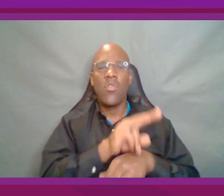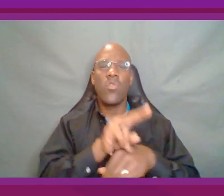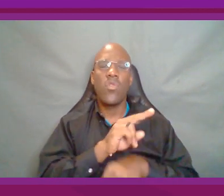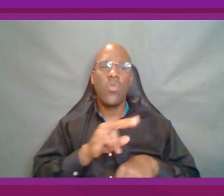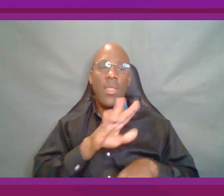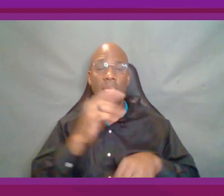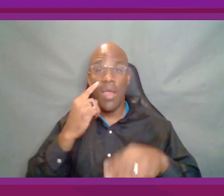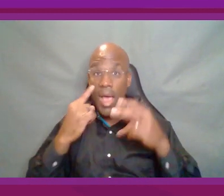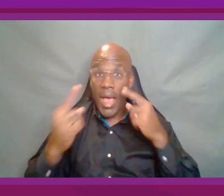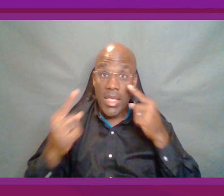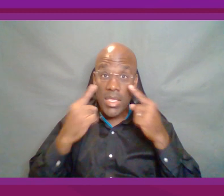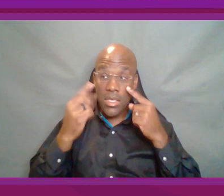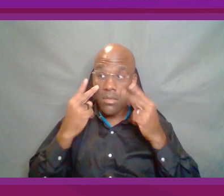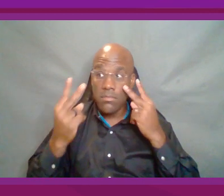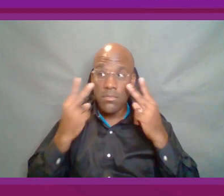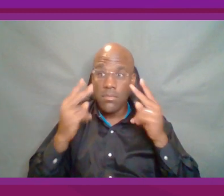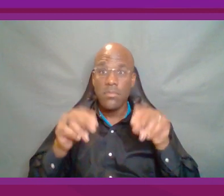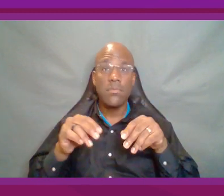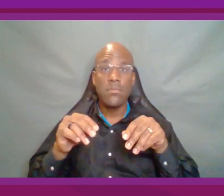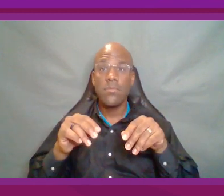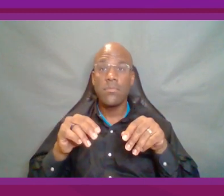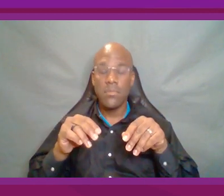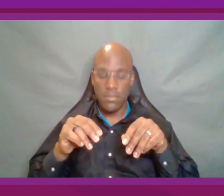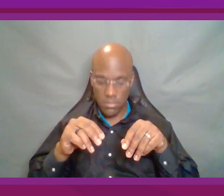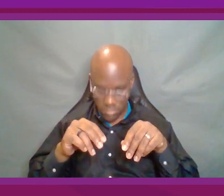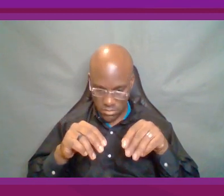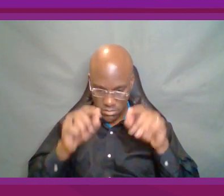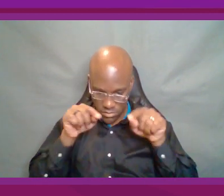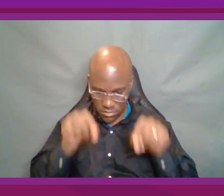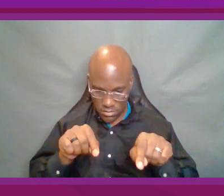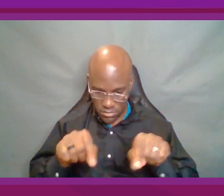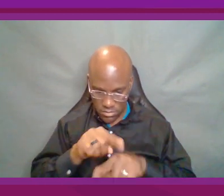you know only their eyes to be able to move their equipment and they have people who speak